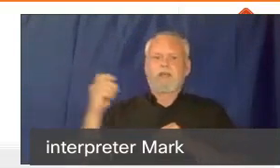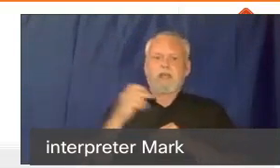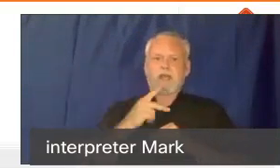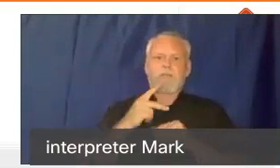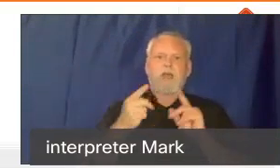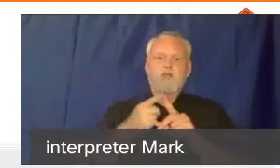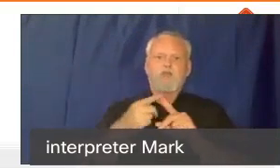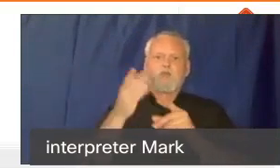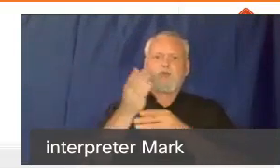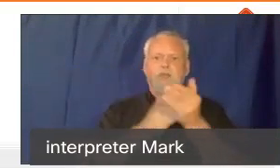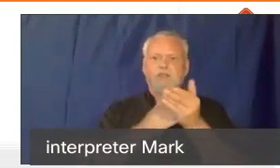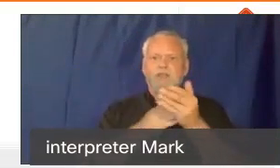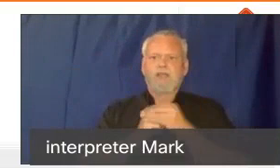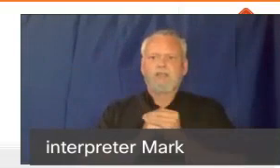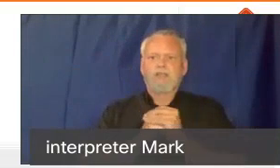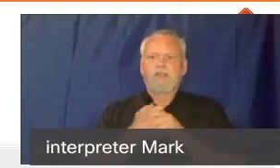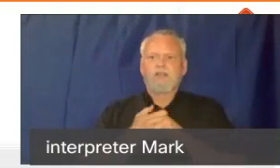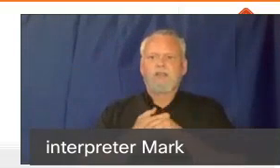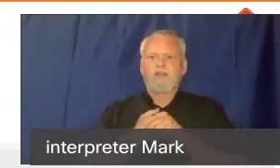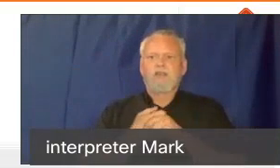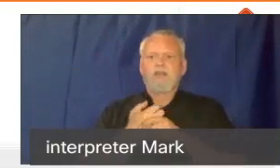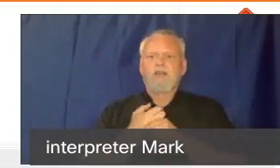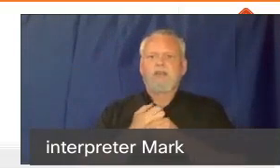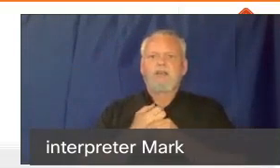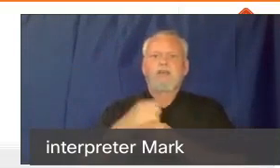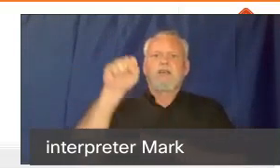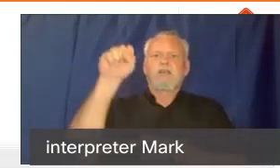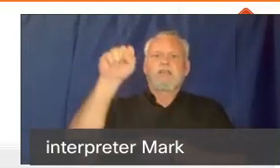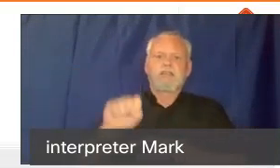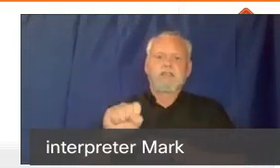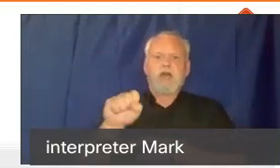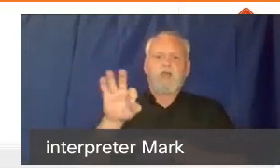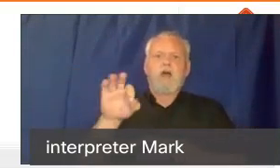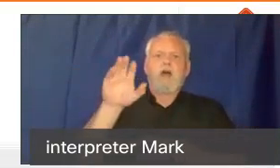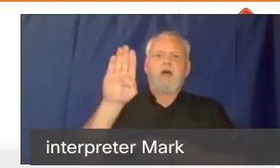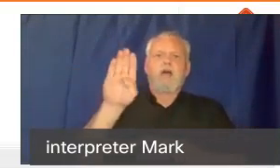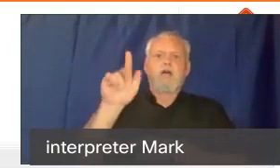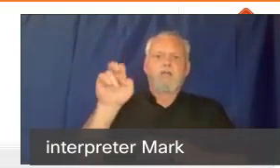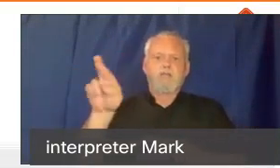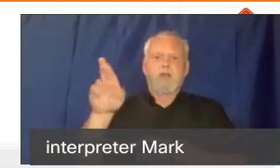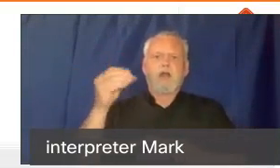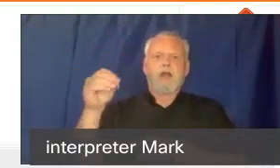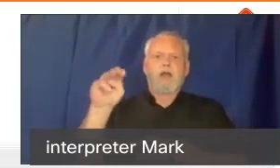South of of glaring McDonald place, which we looked at.